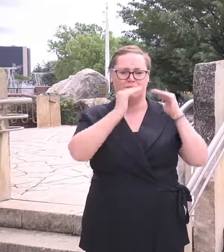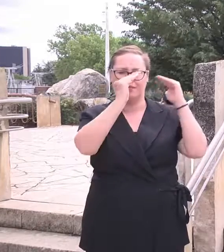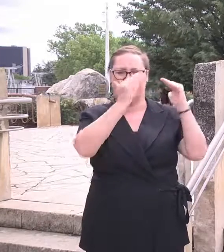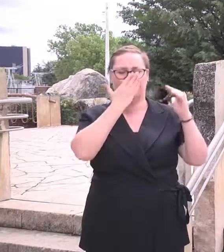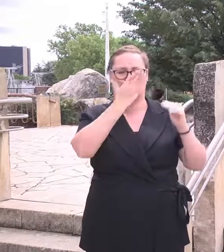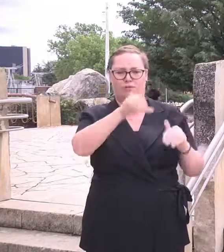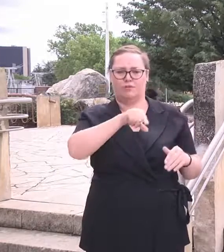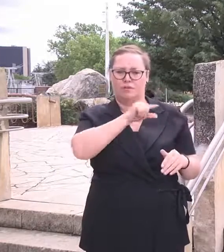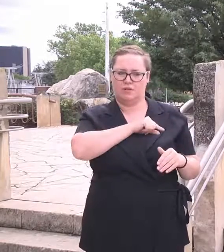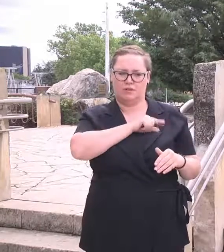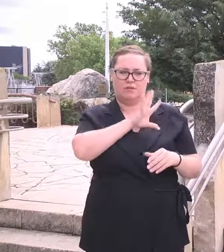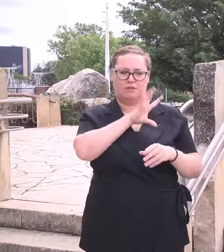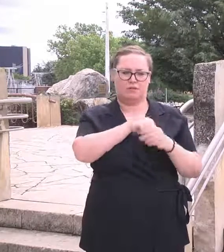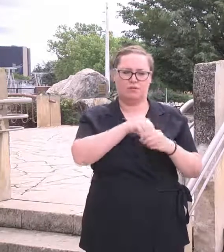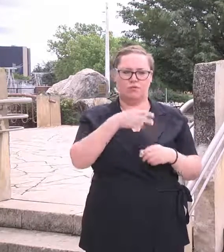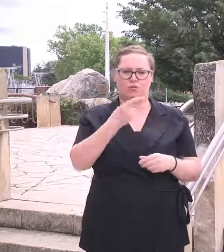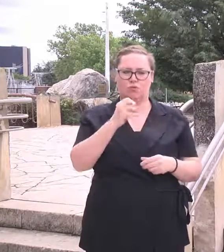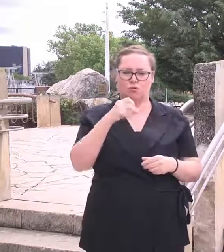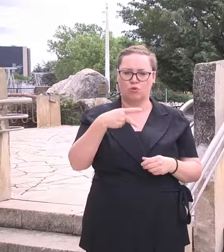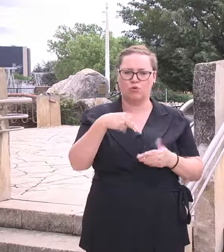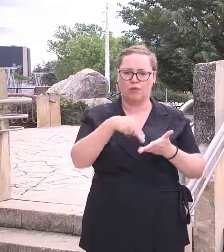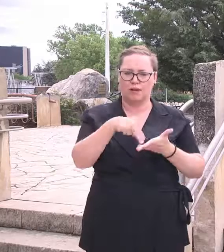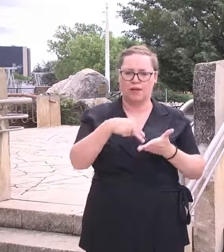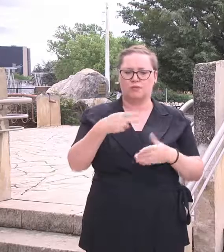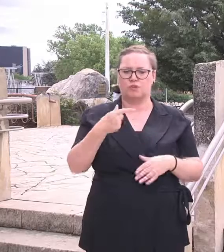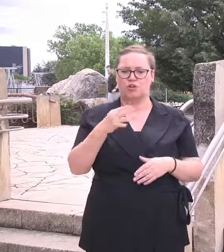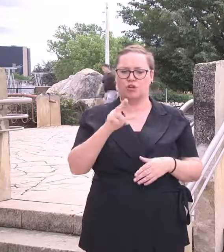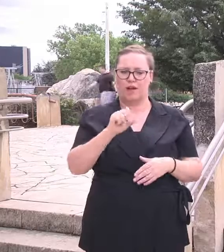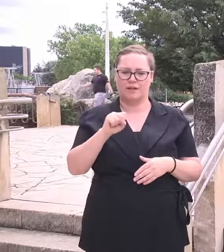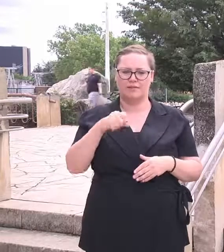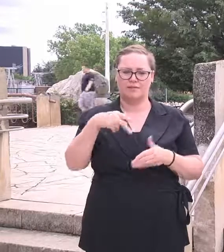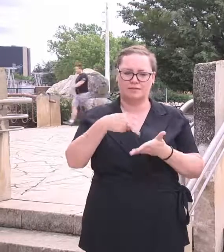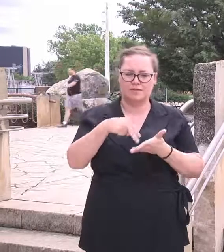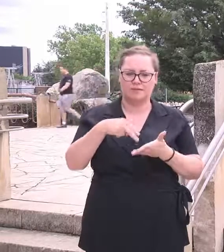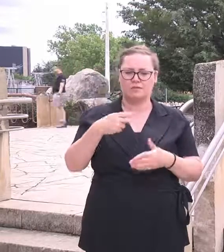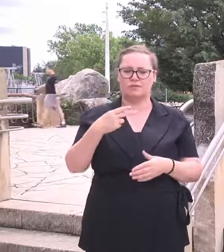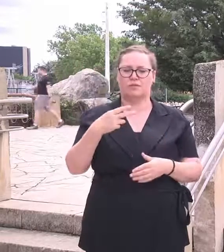J Ang Le dress hoop dancing and grass dancing the evening will conclude at 9:00 p.m. with the